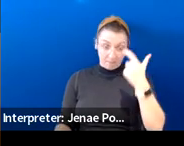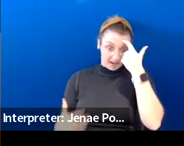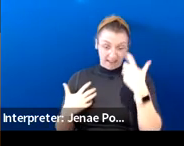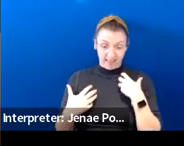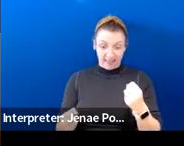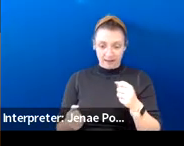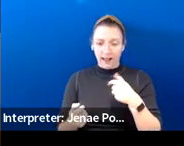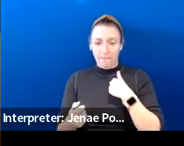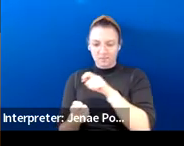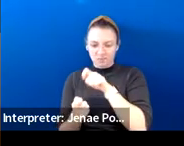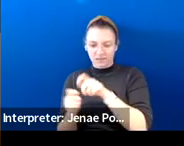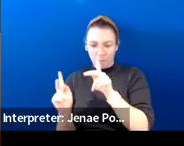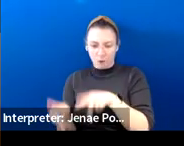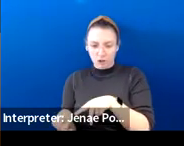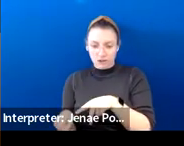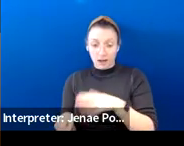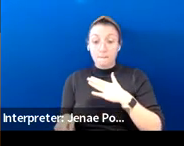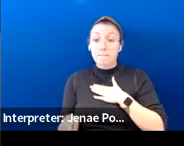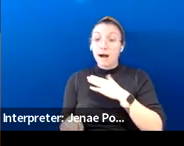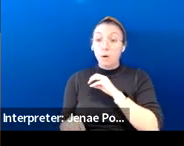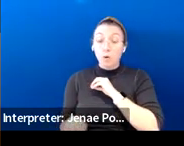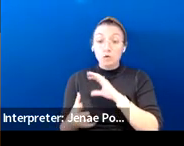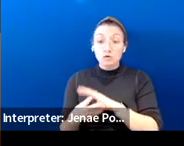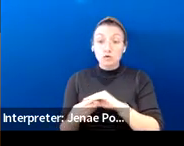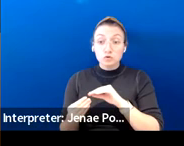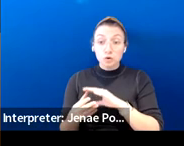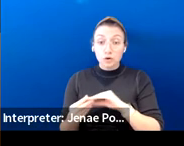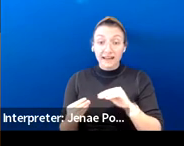But I could tell you personally from my own story, seeking mental health is is challenging.